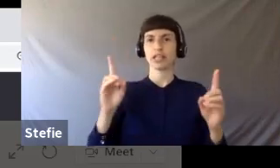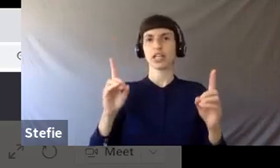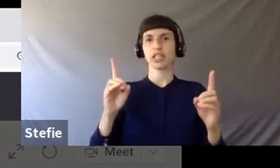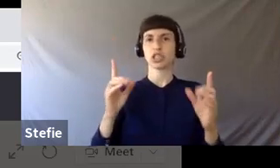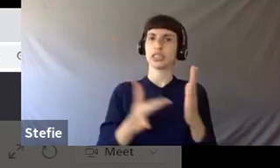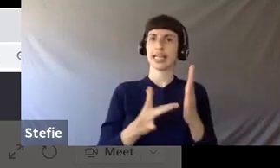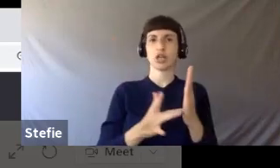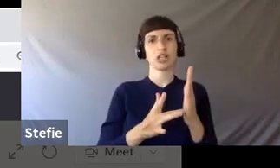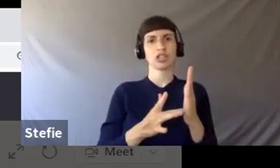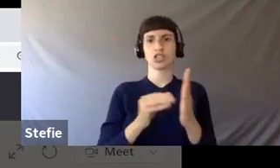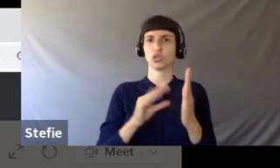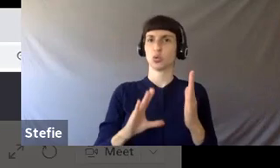First off, I can add a channel. I want this to be my